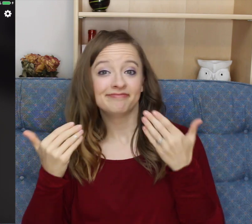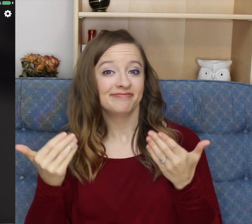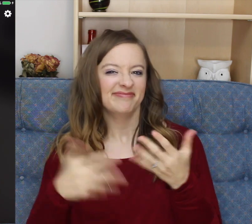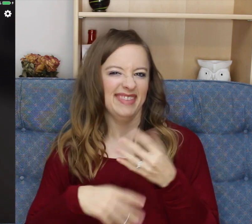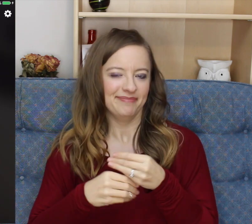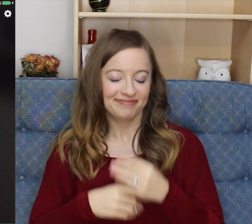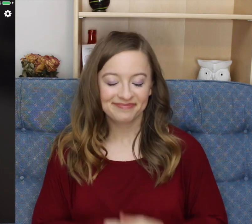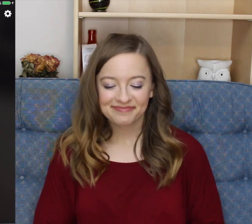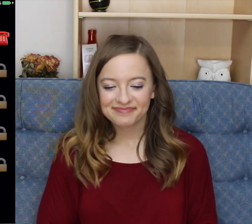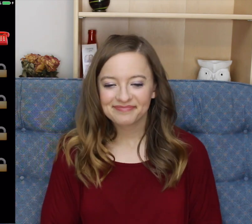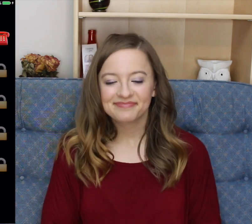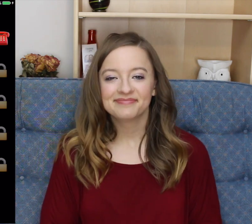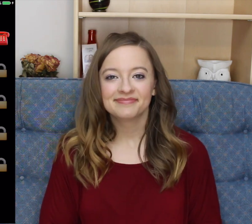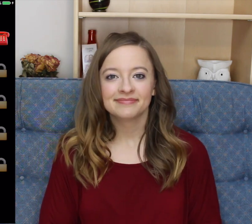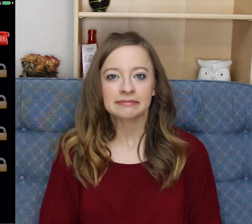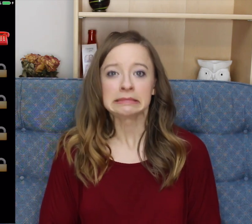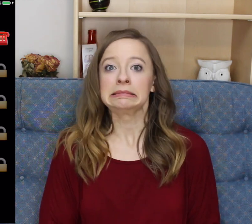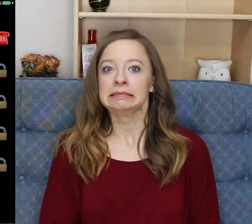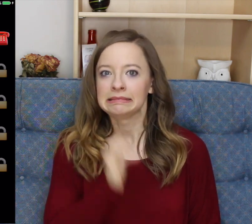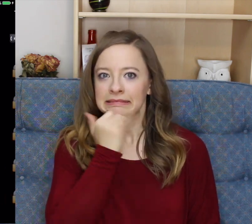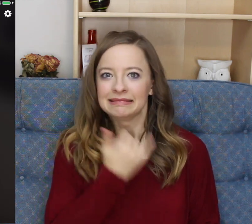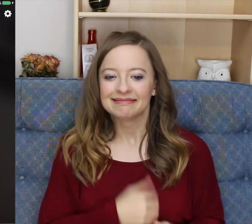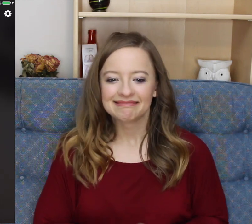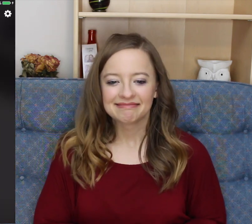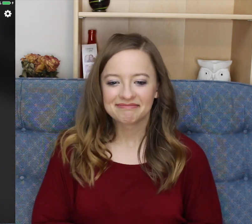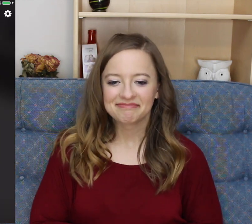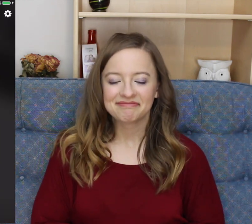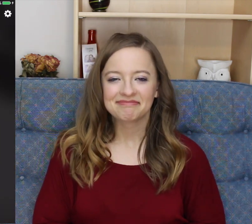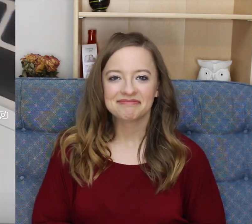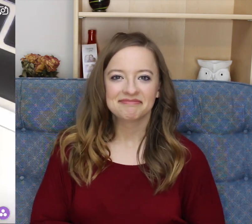and that is our SnapChat. Oops.